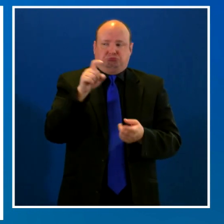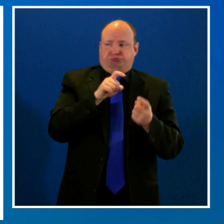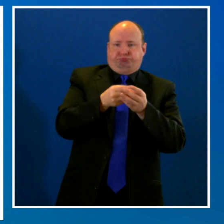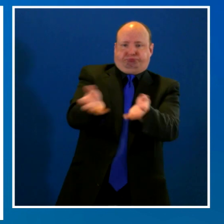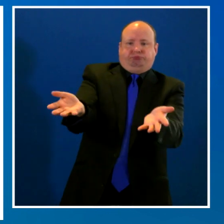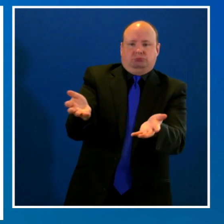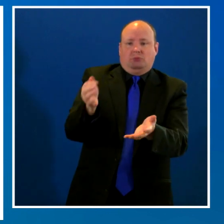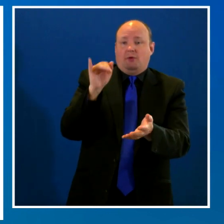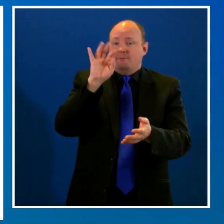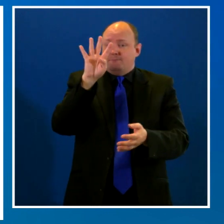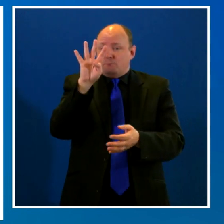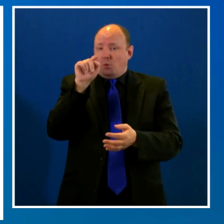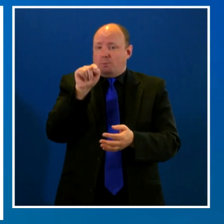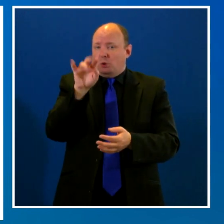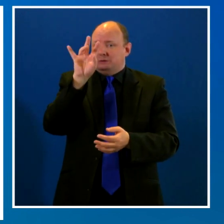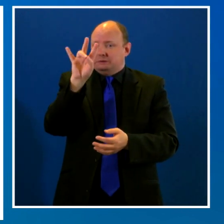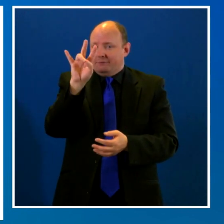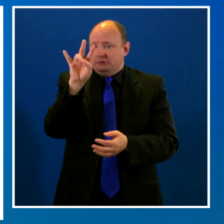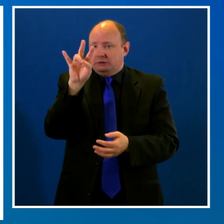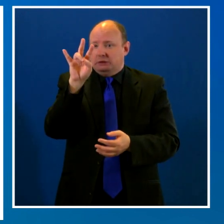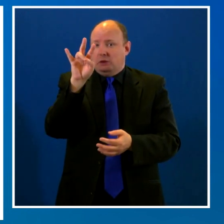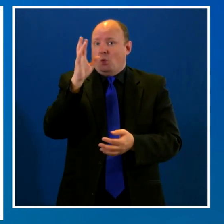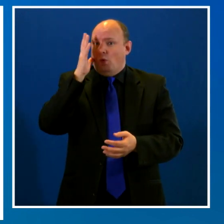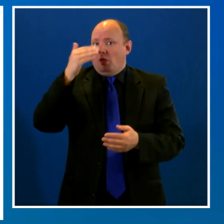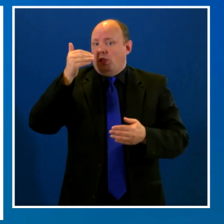million are expected to arrive sometime this week.